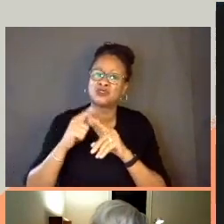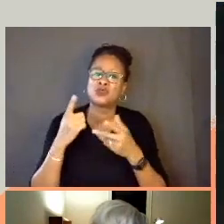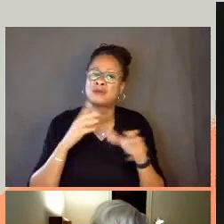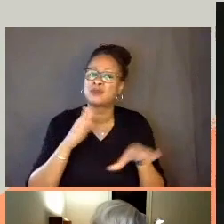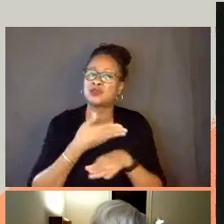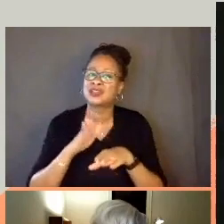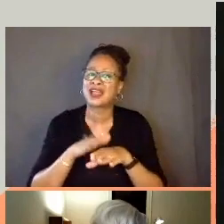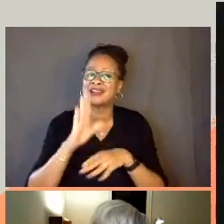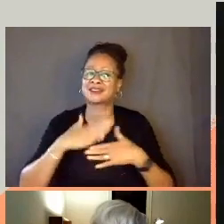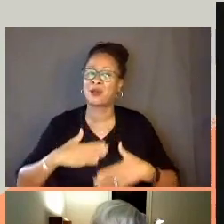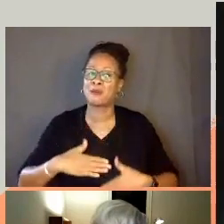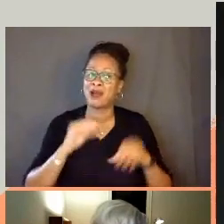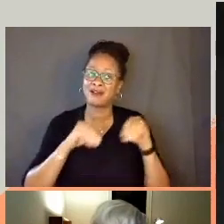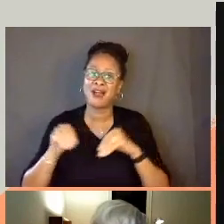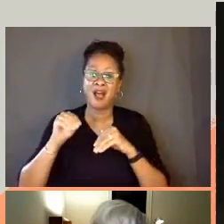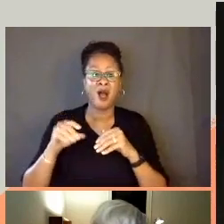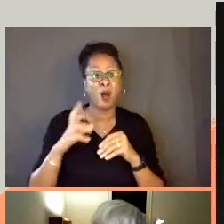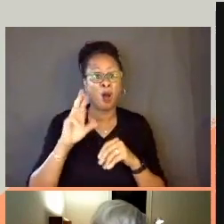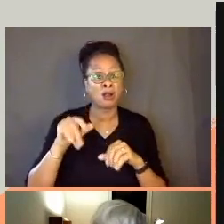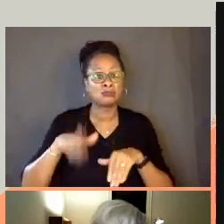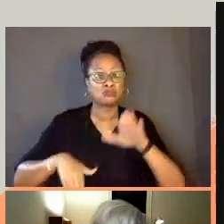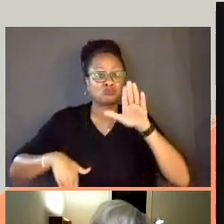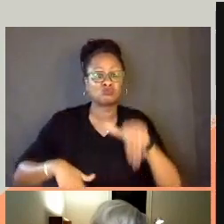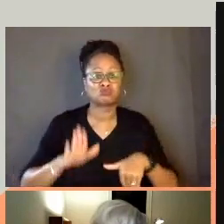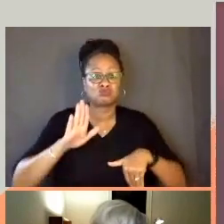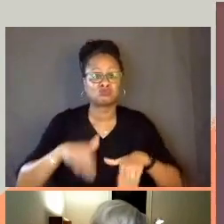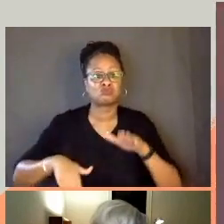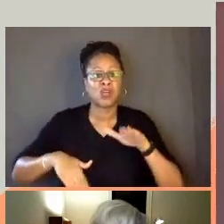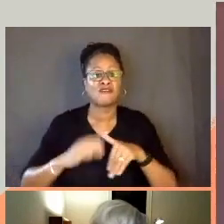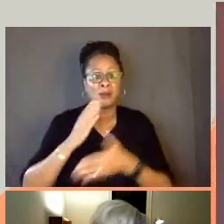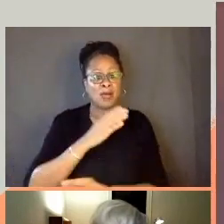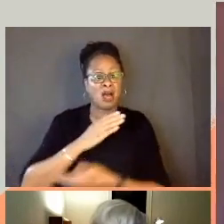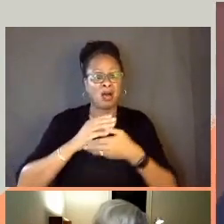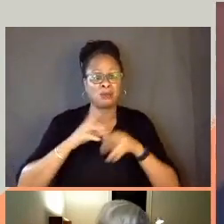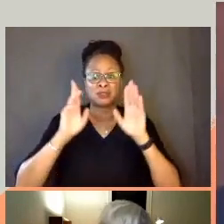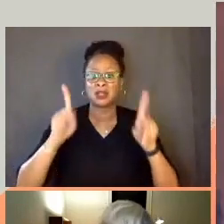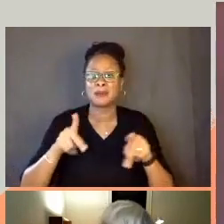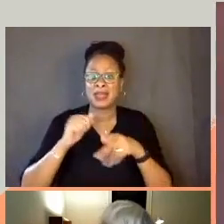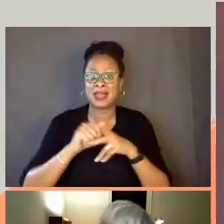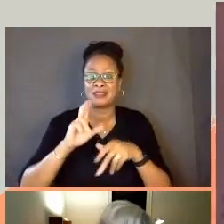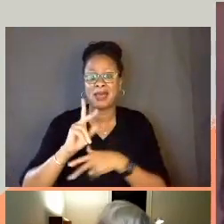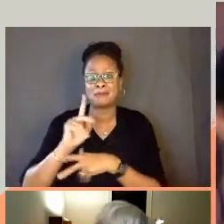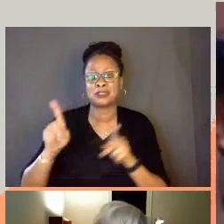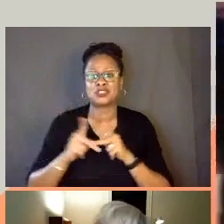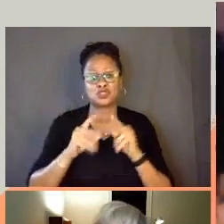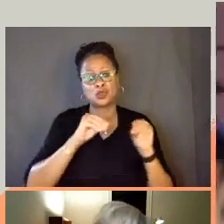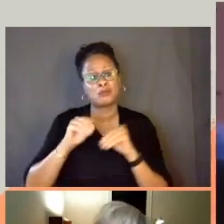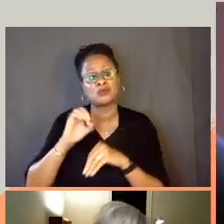Her forearms swing, slightly contained from the elbows up. In that bent position, she moves off to her right.